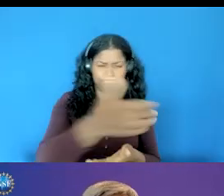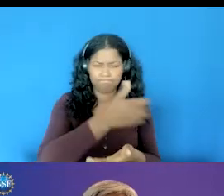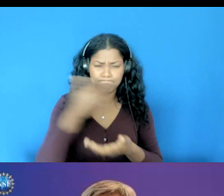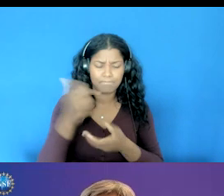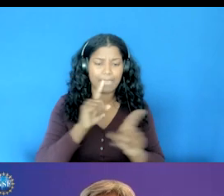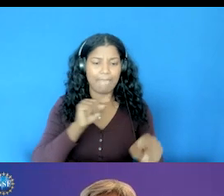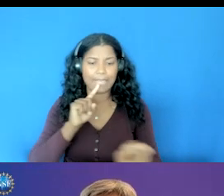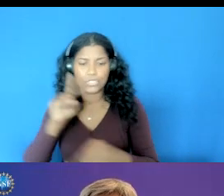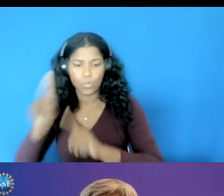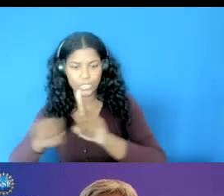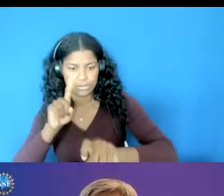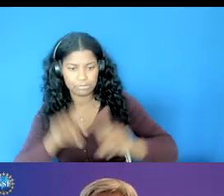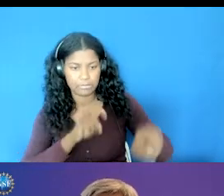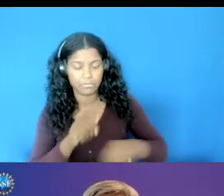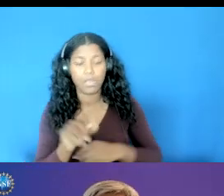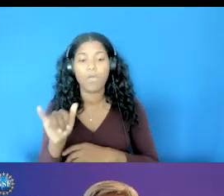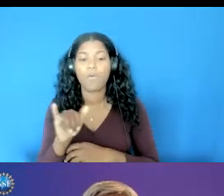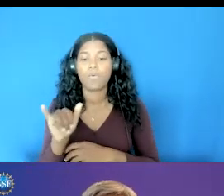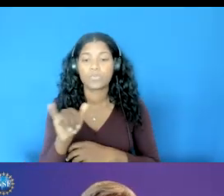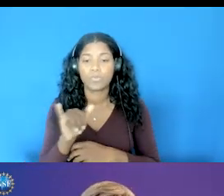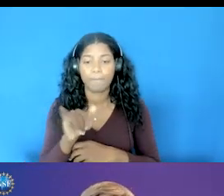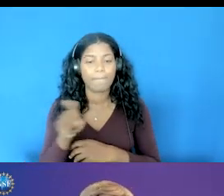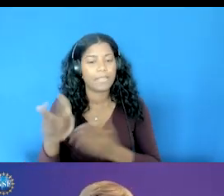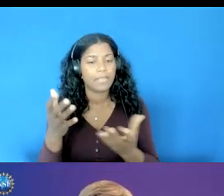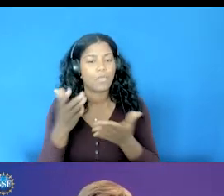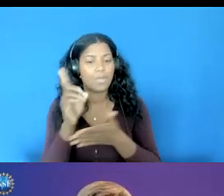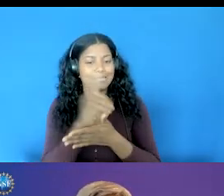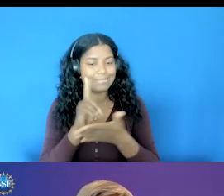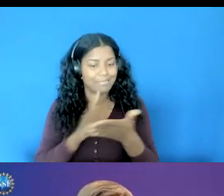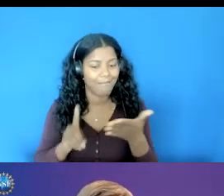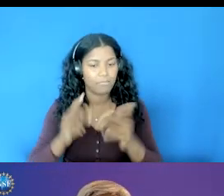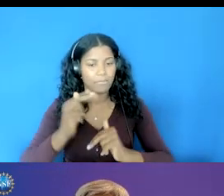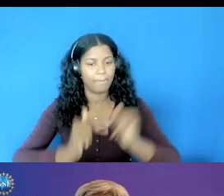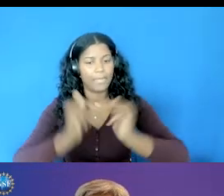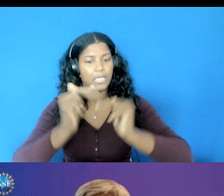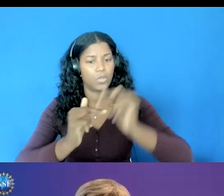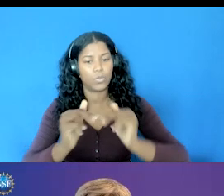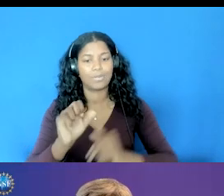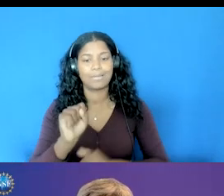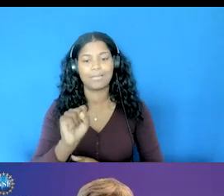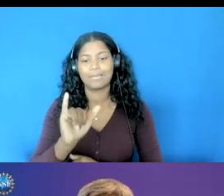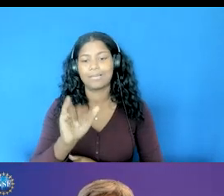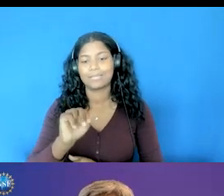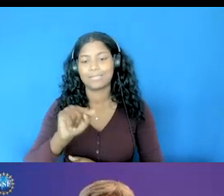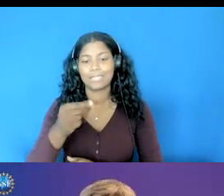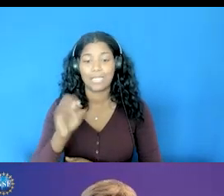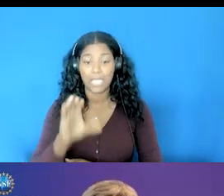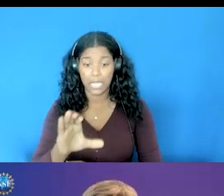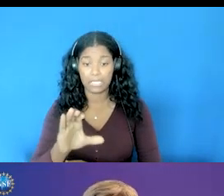There are also open calls to design and build synthetic cells, and synthetic microbial communities.